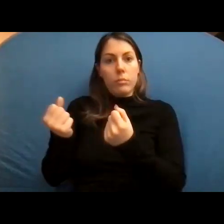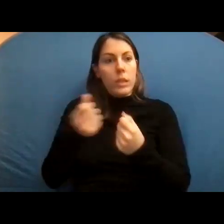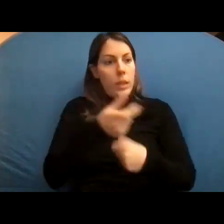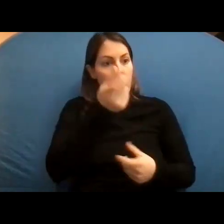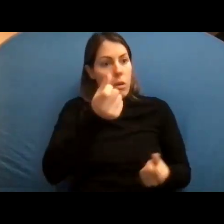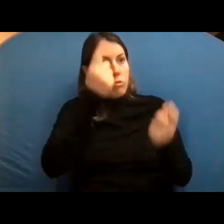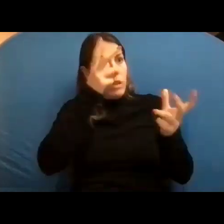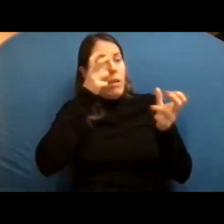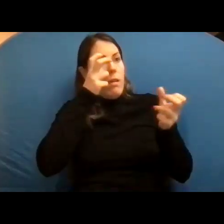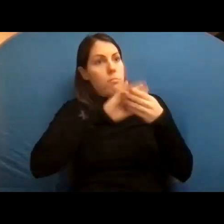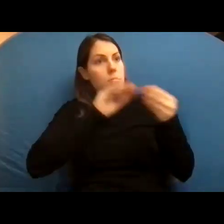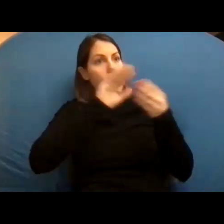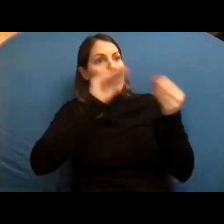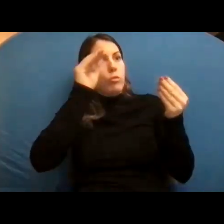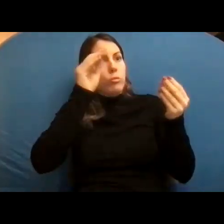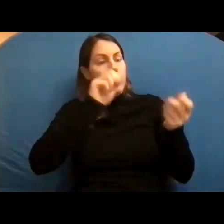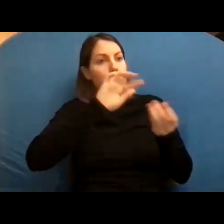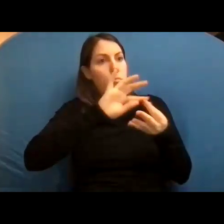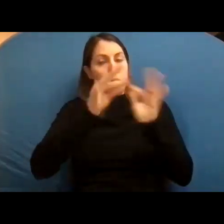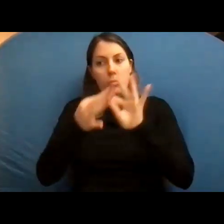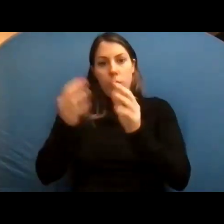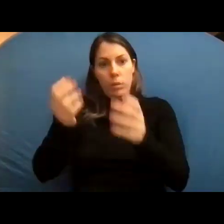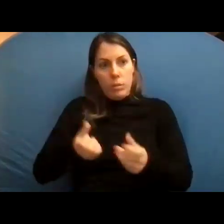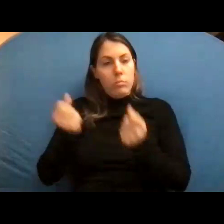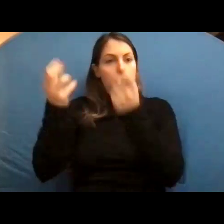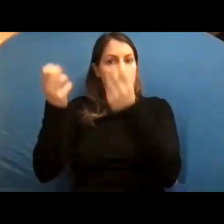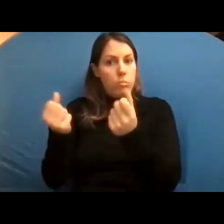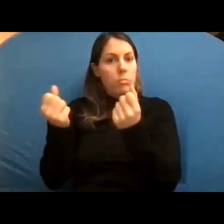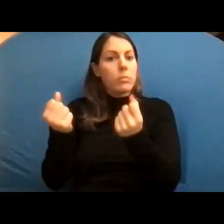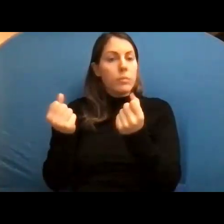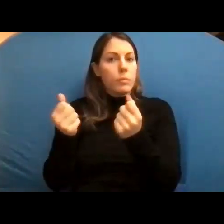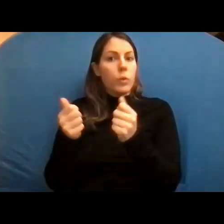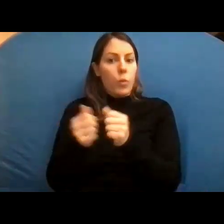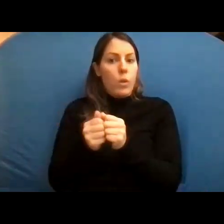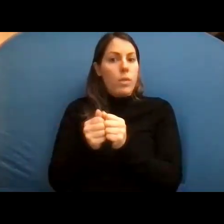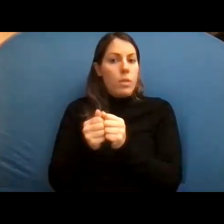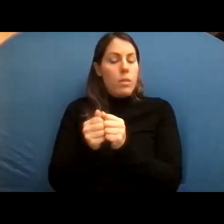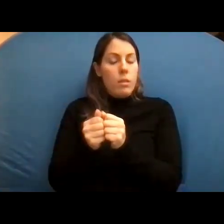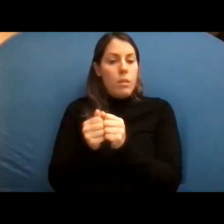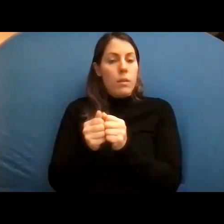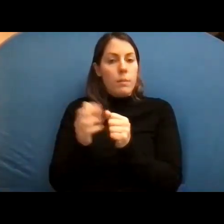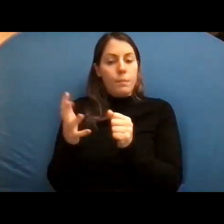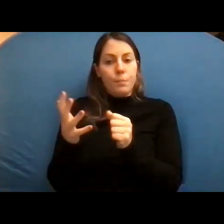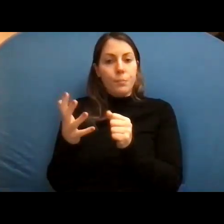the message and understand the message that they are taking in